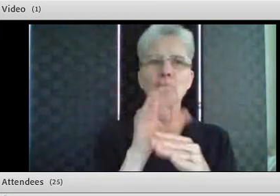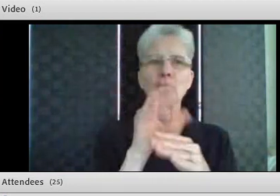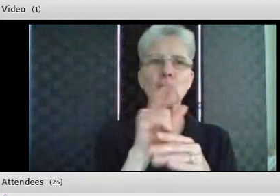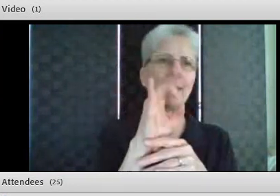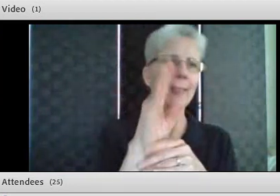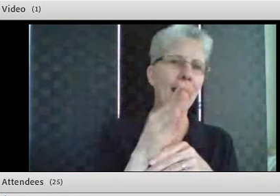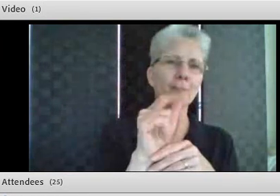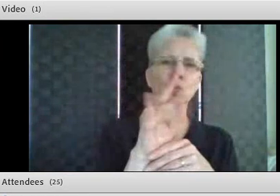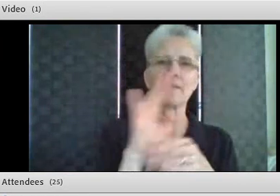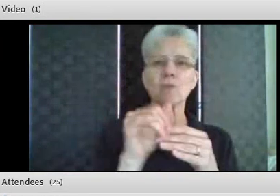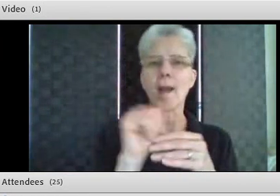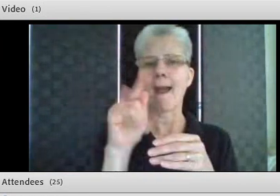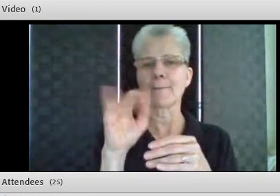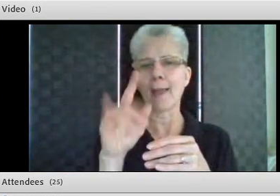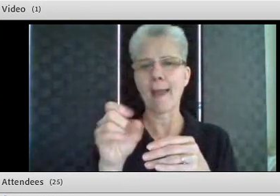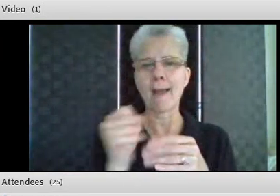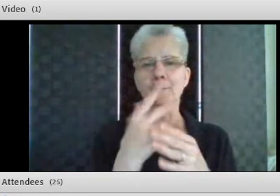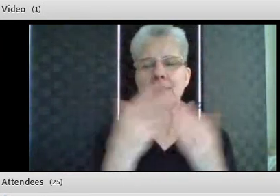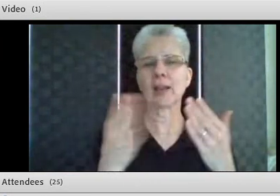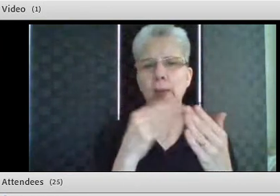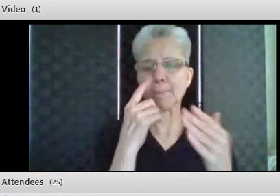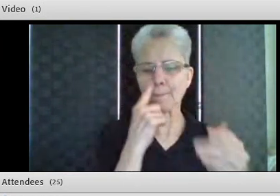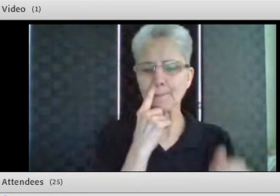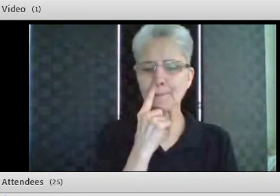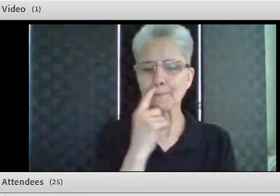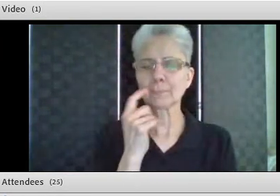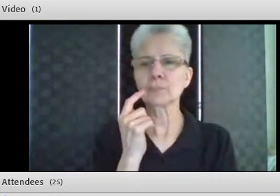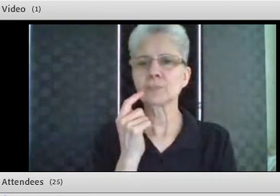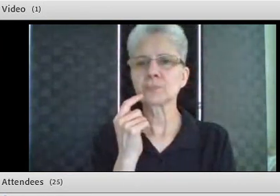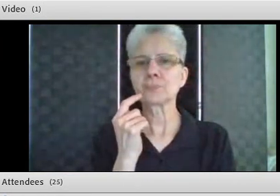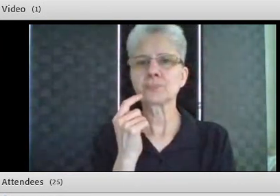We know not everybody is blessed with a 24 computer lab